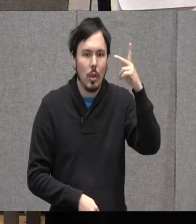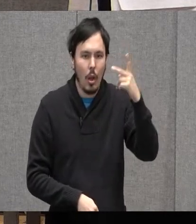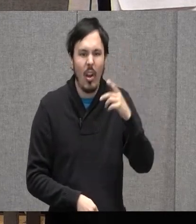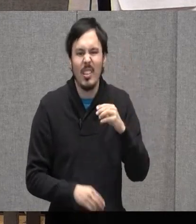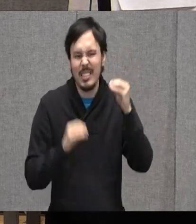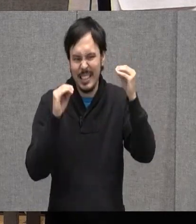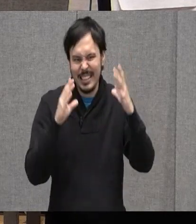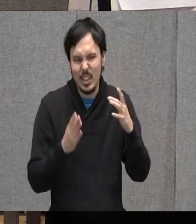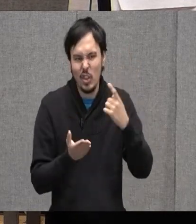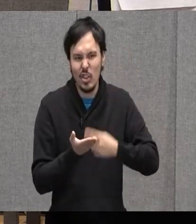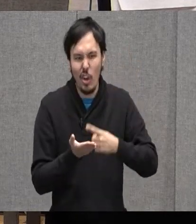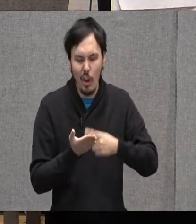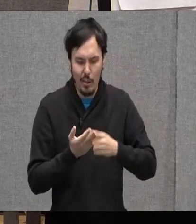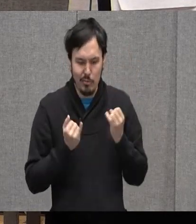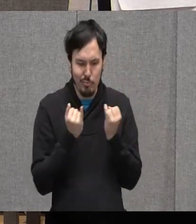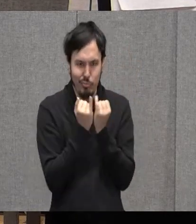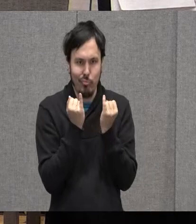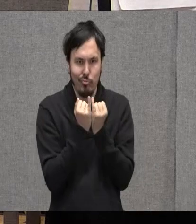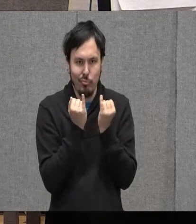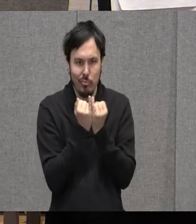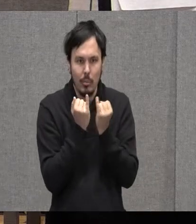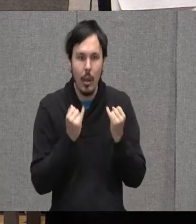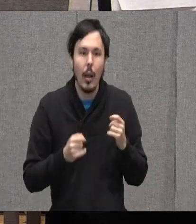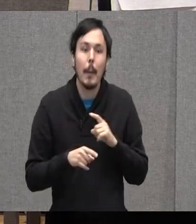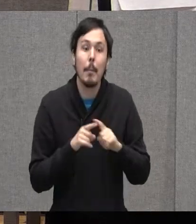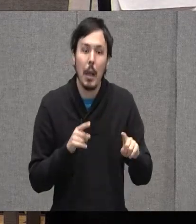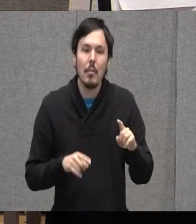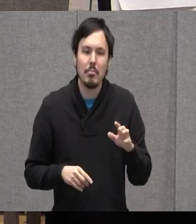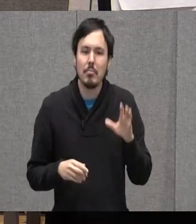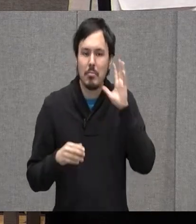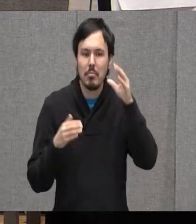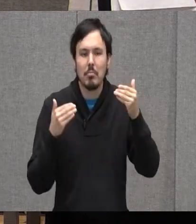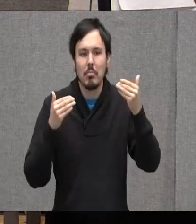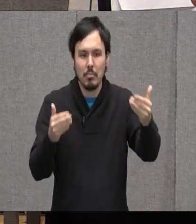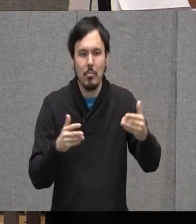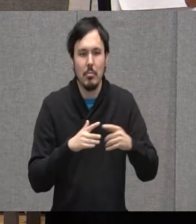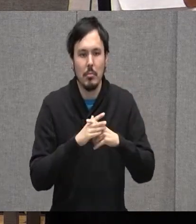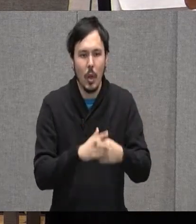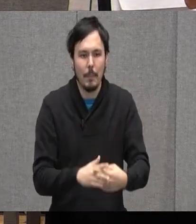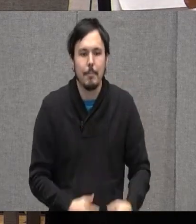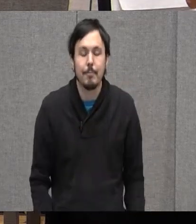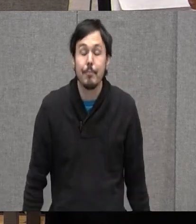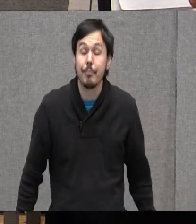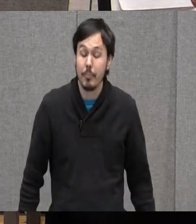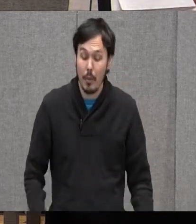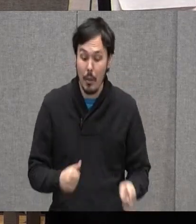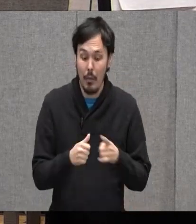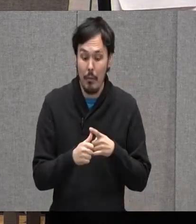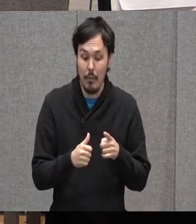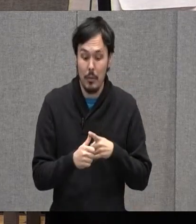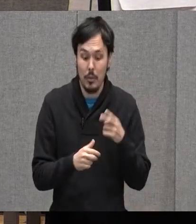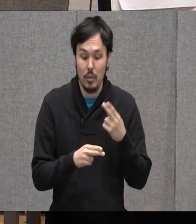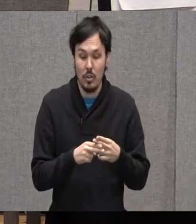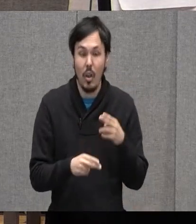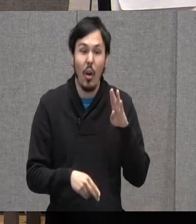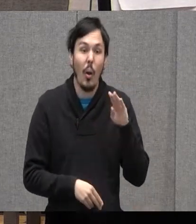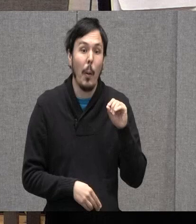Alright, let's get started. So, our first thing we're doing is called boxing the pots.